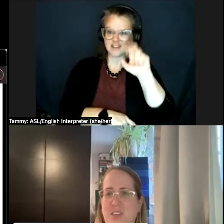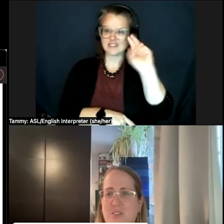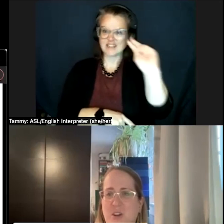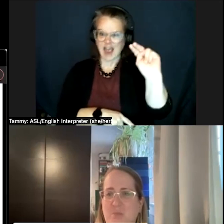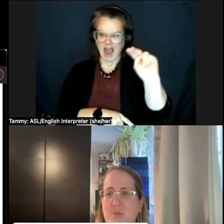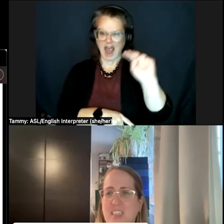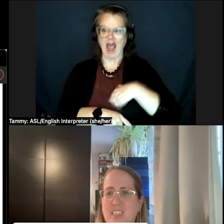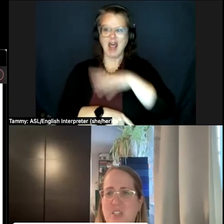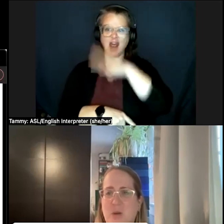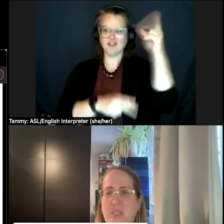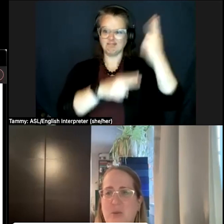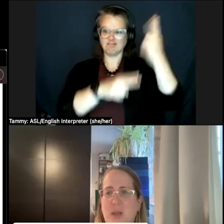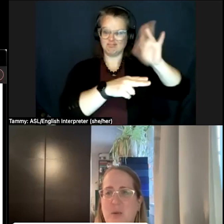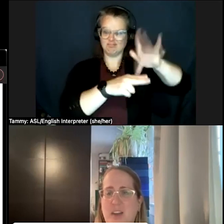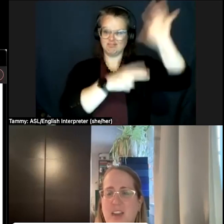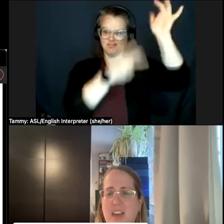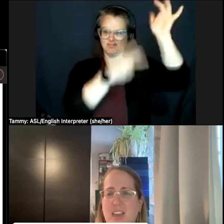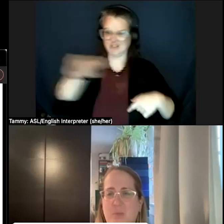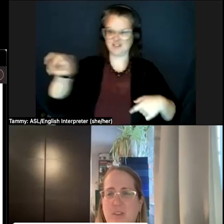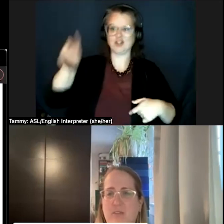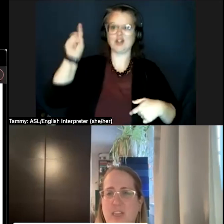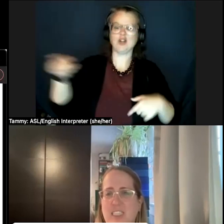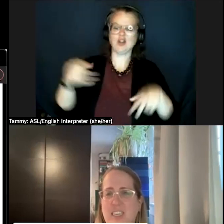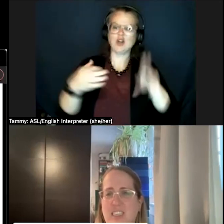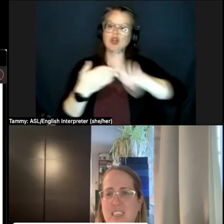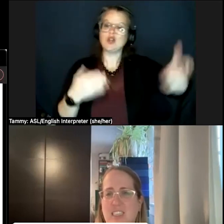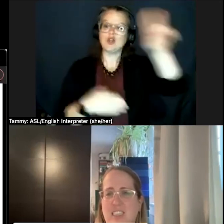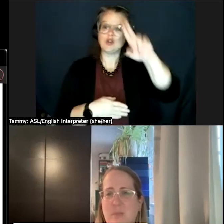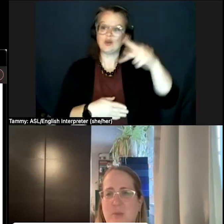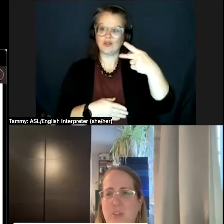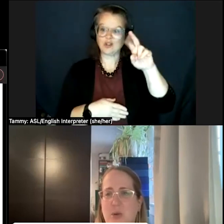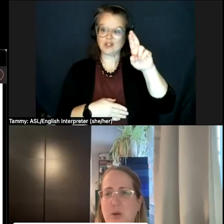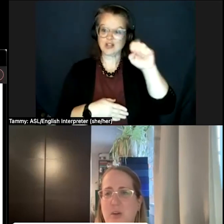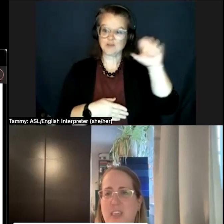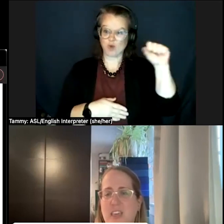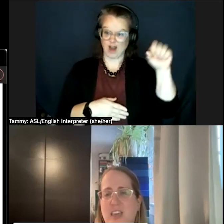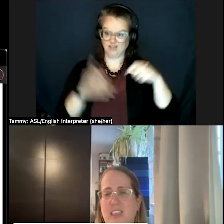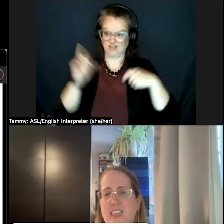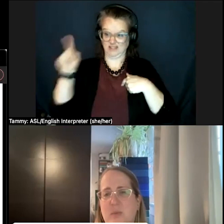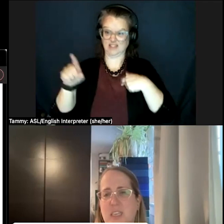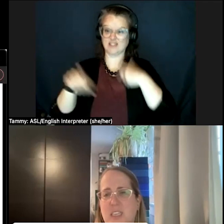of Toronto Press in 2021 and has brought fresh insights to the publishing world. His expertise